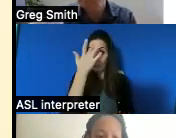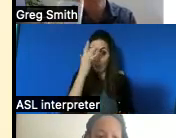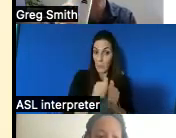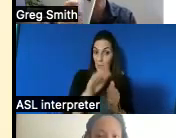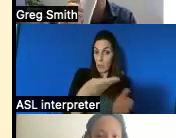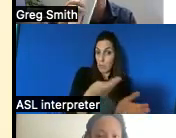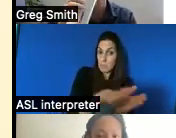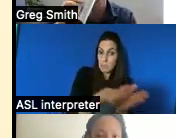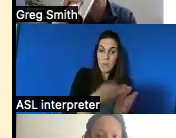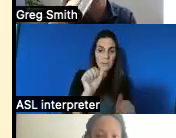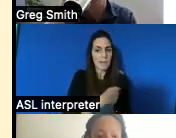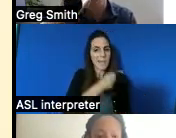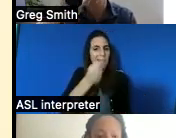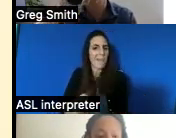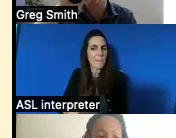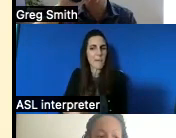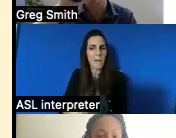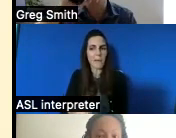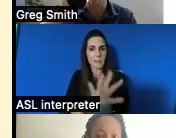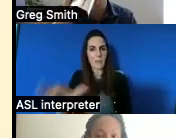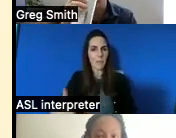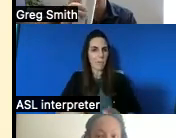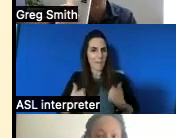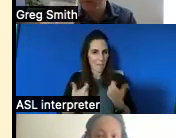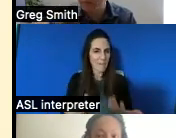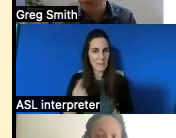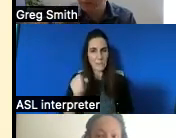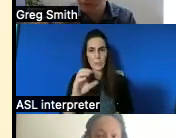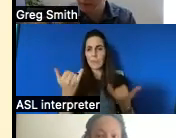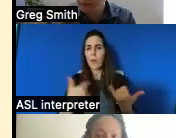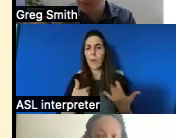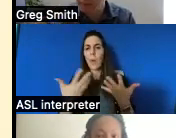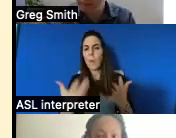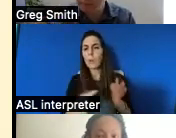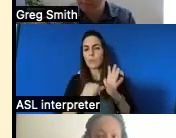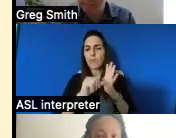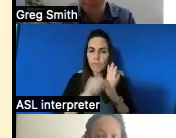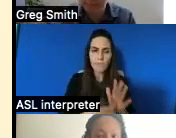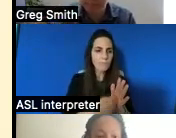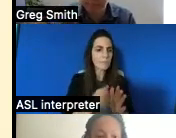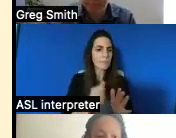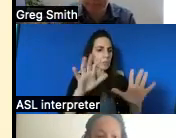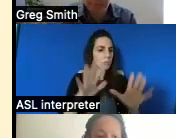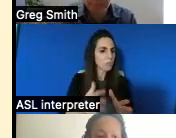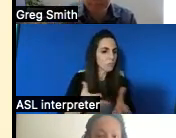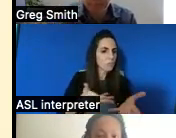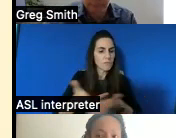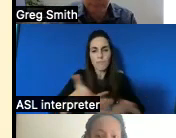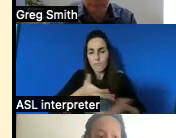impact so now I want to point out some great interactive activities you can explore on our